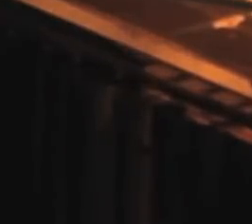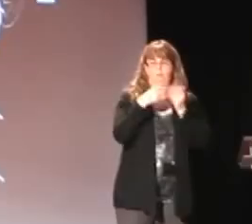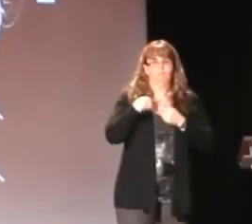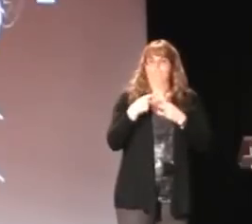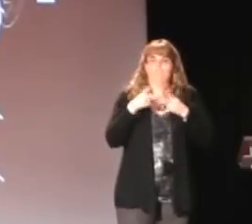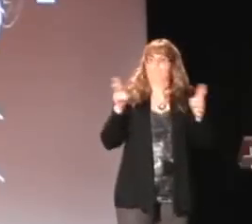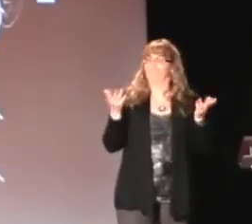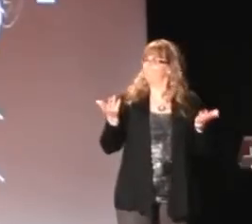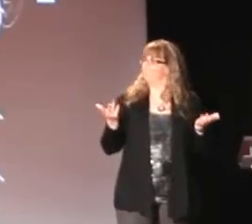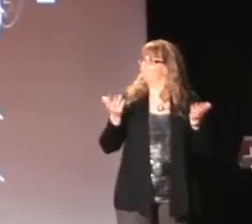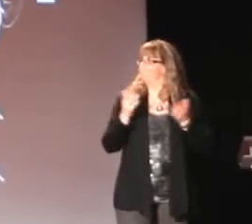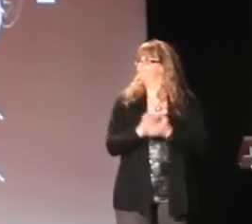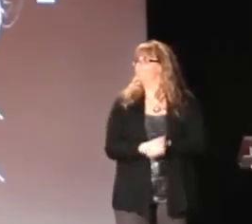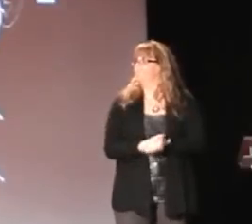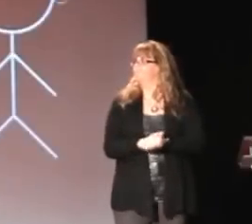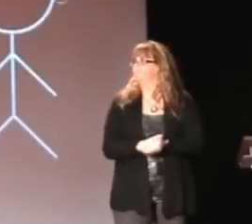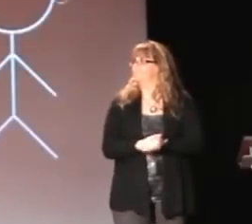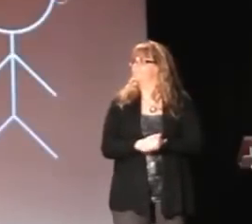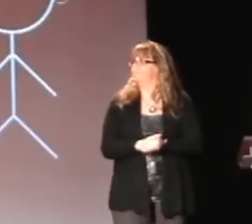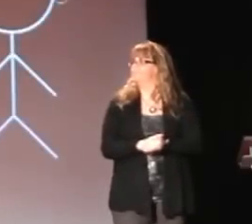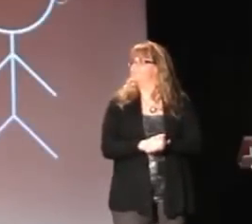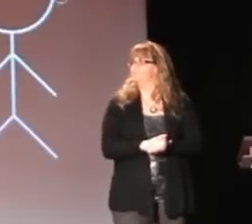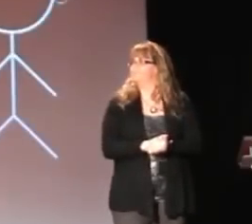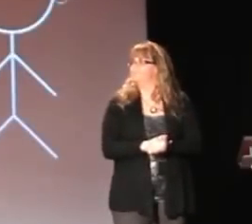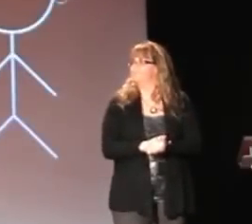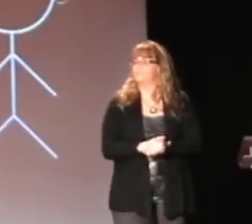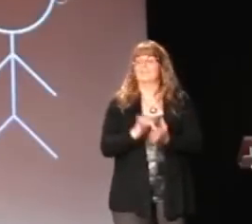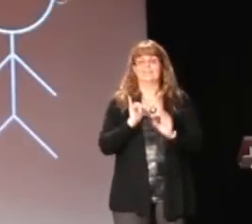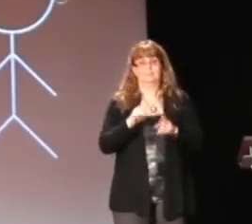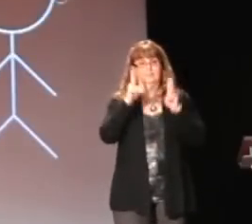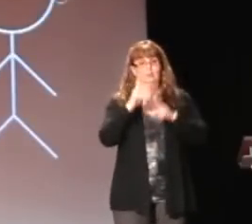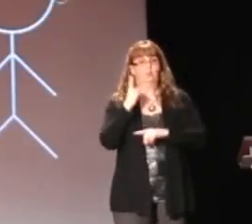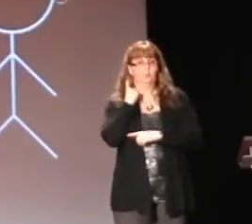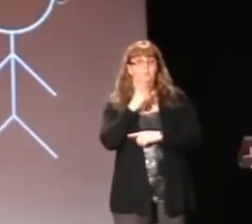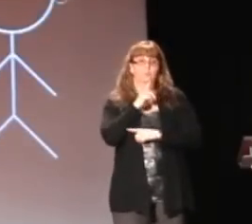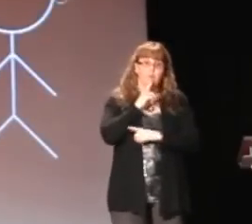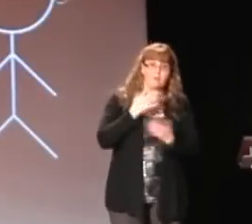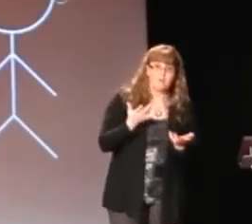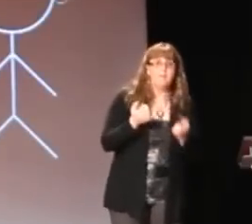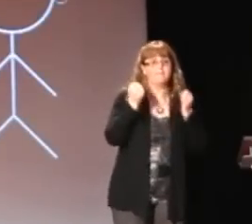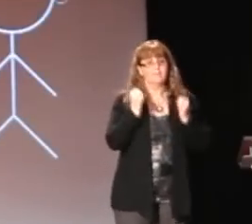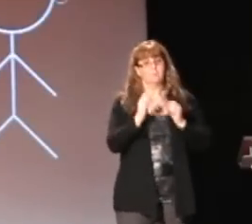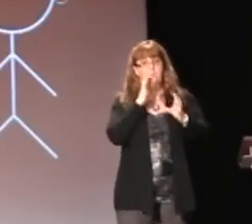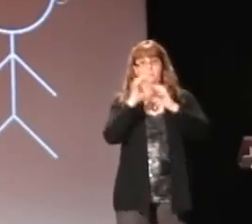So for a hearing or speech impaired person to be able to communicate with us...